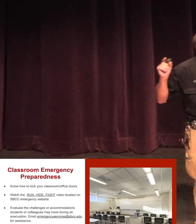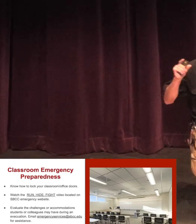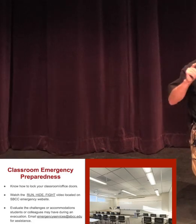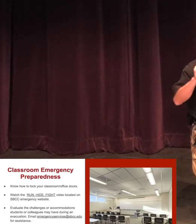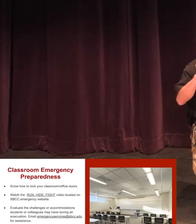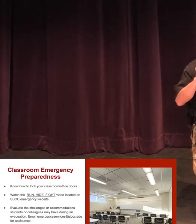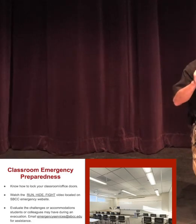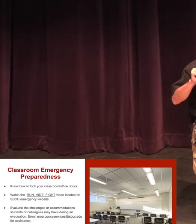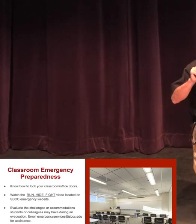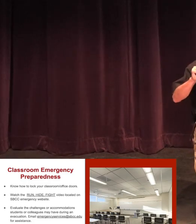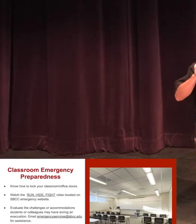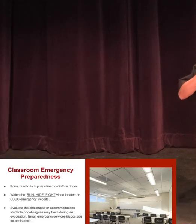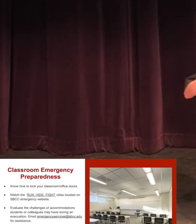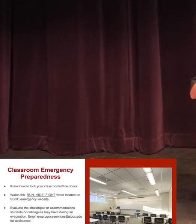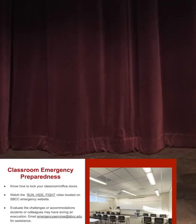Every classroom has an emergency phone.